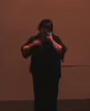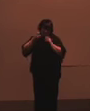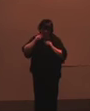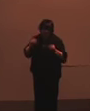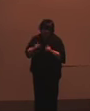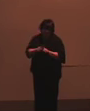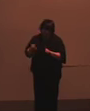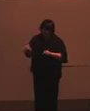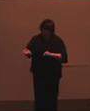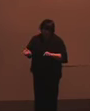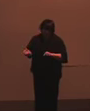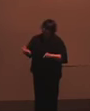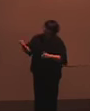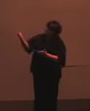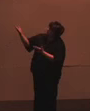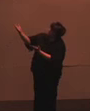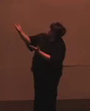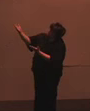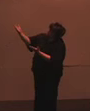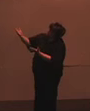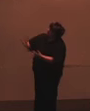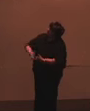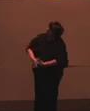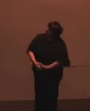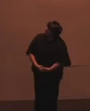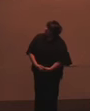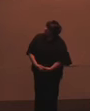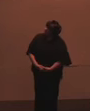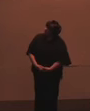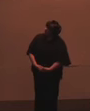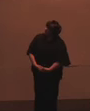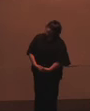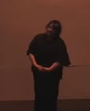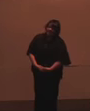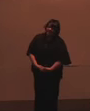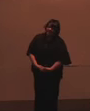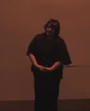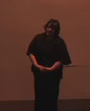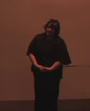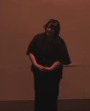And this is my first trial to translate